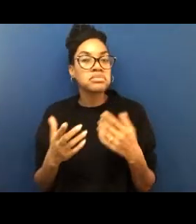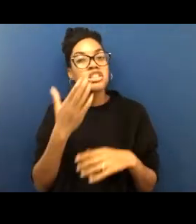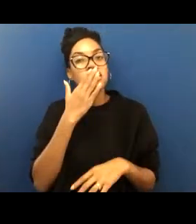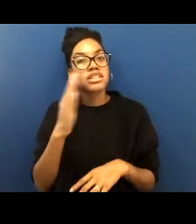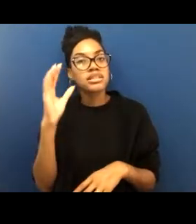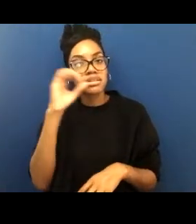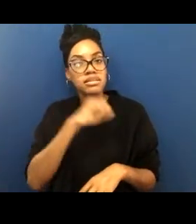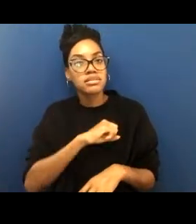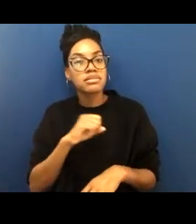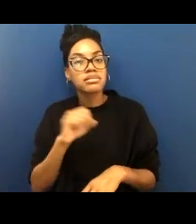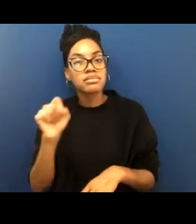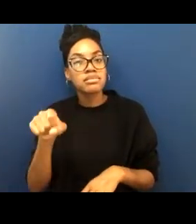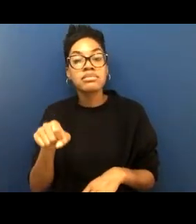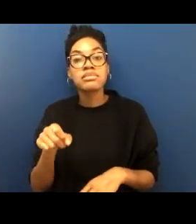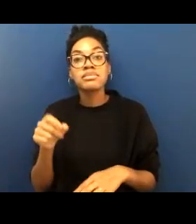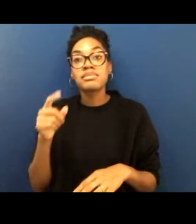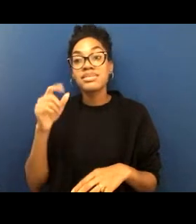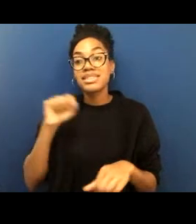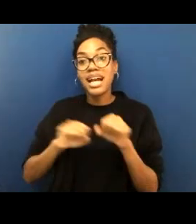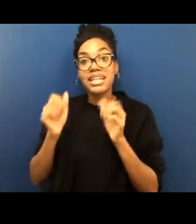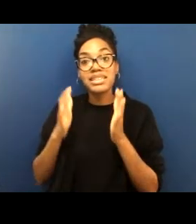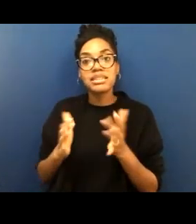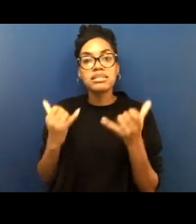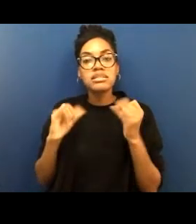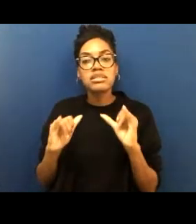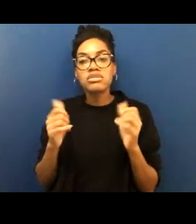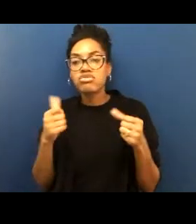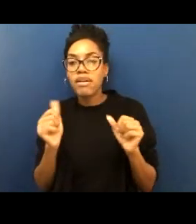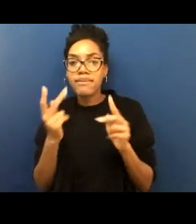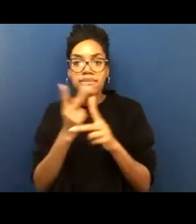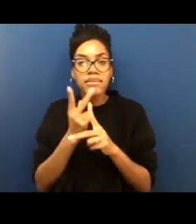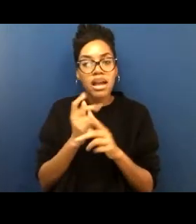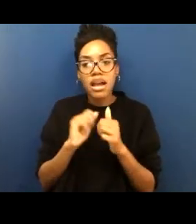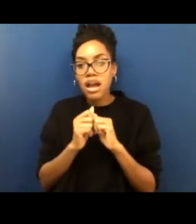because scientists are still understanding how to best age a crab and we really don't know.